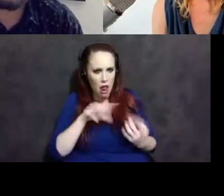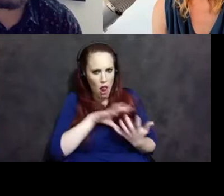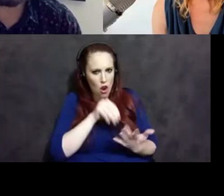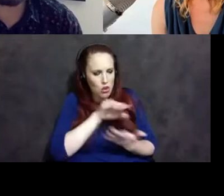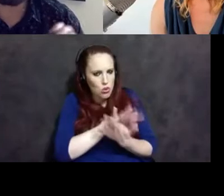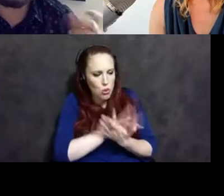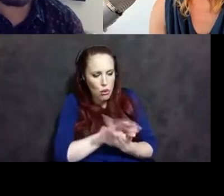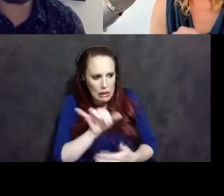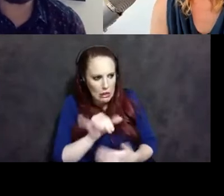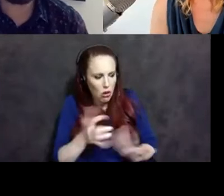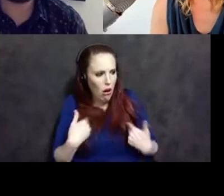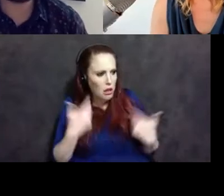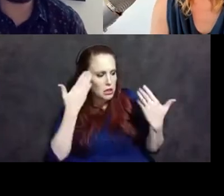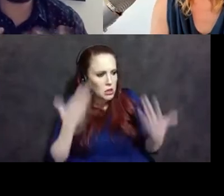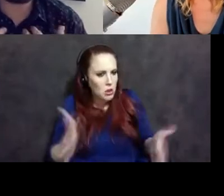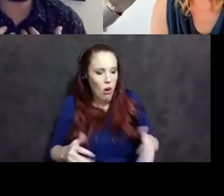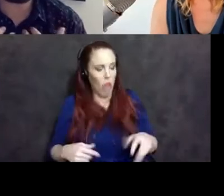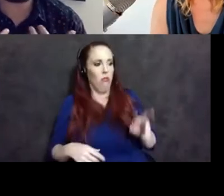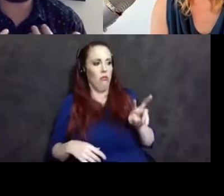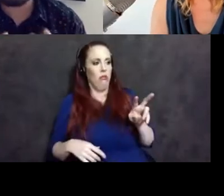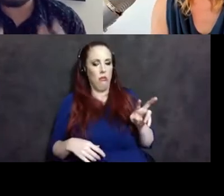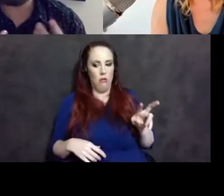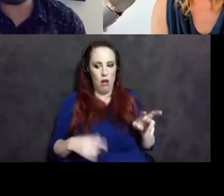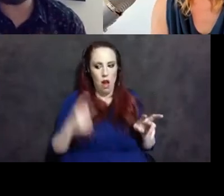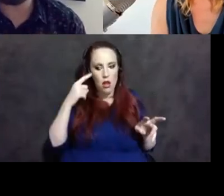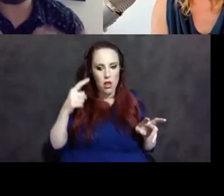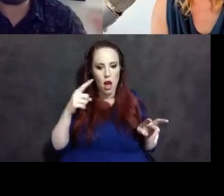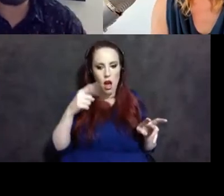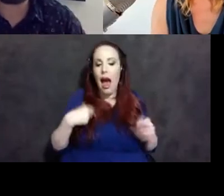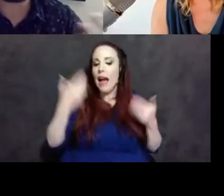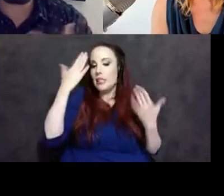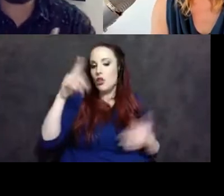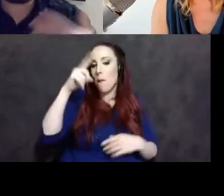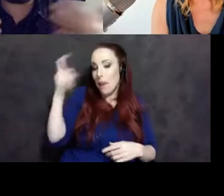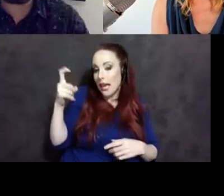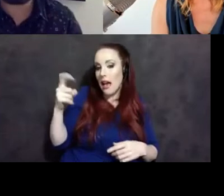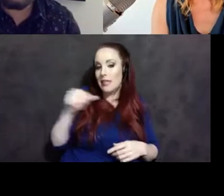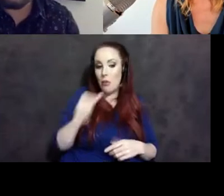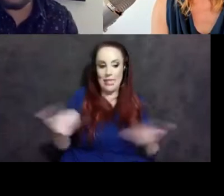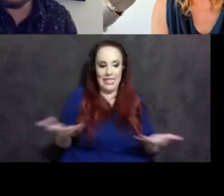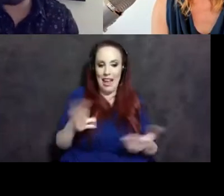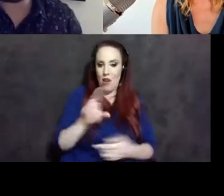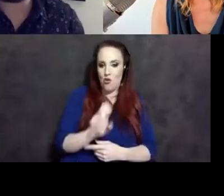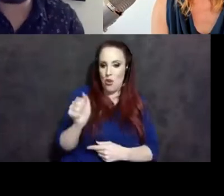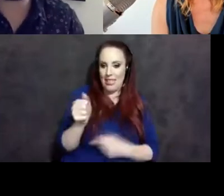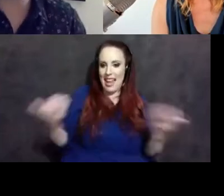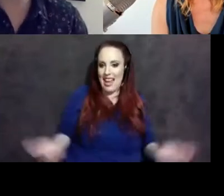This is when I realized, me, I was thinking I didn't know enough because I was not in high school in the US.